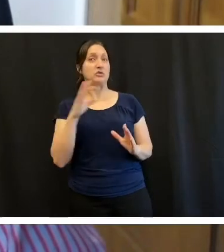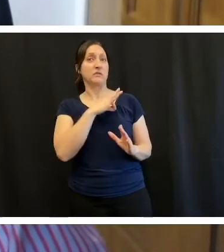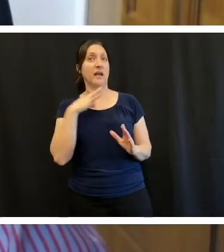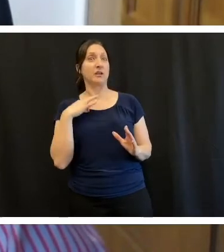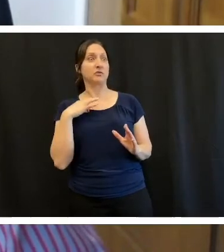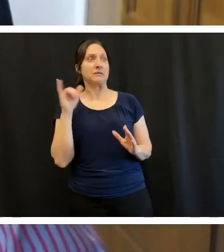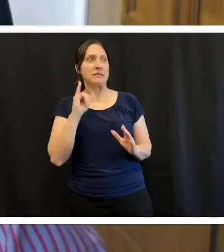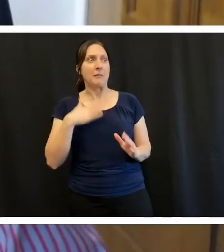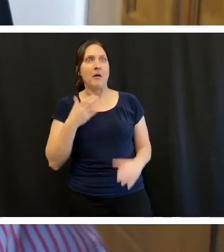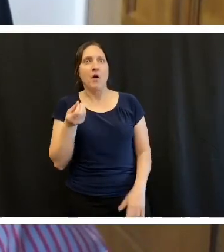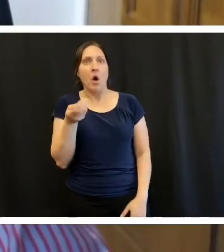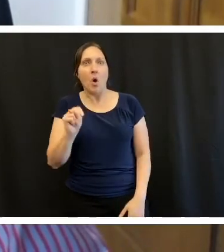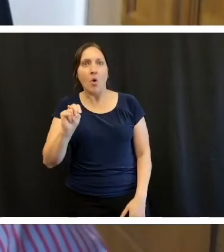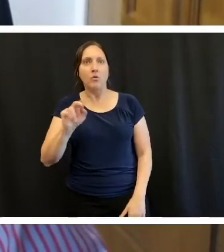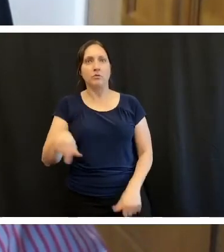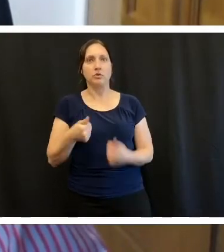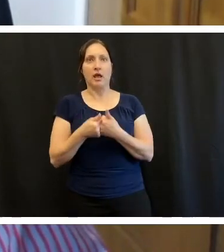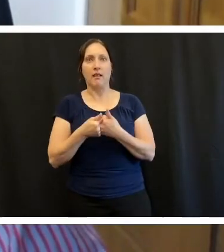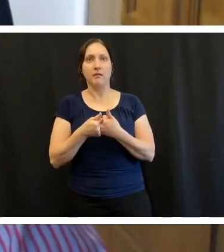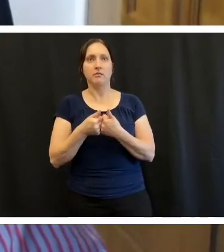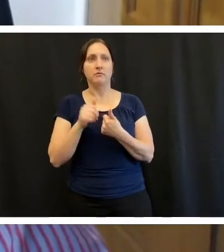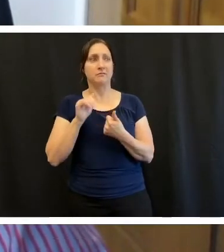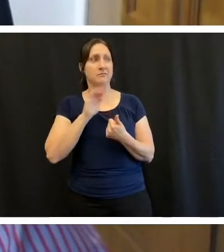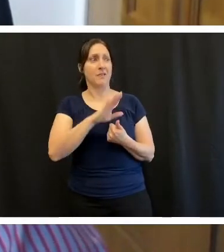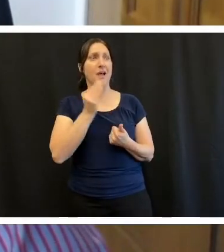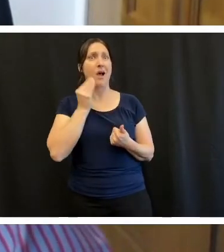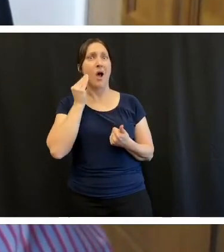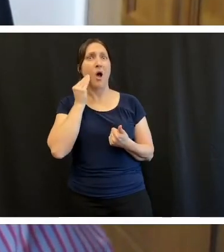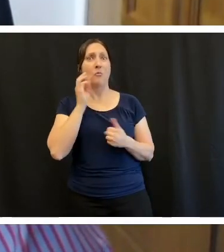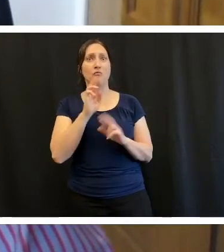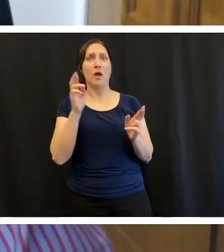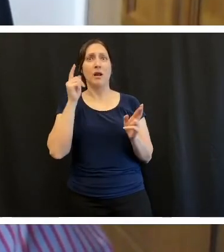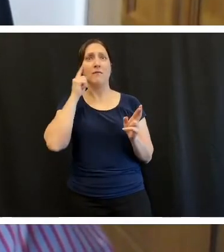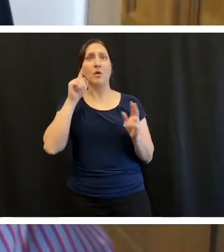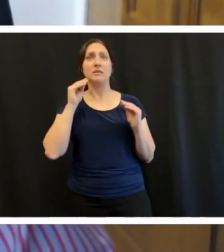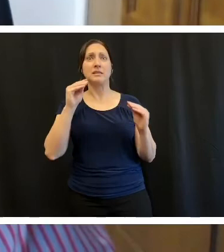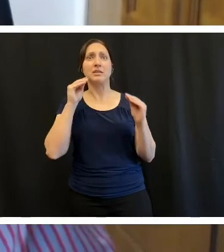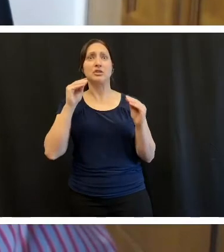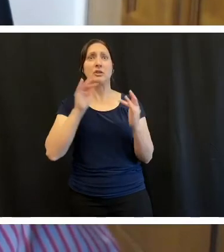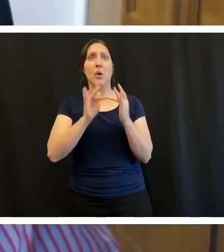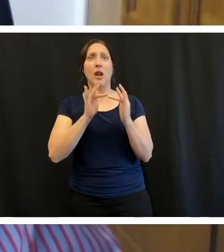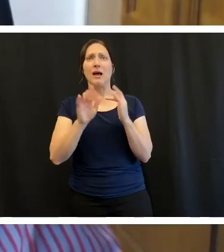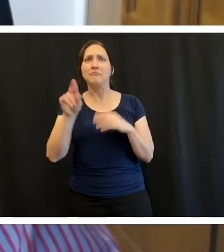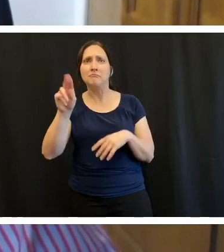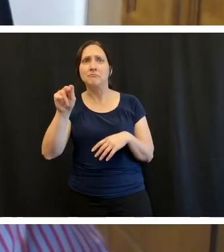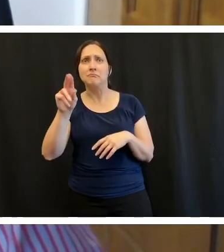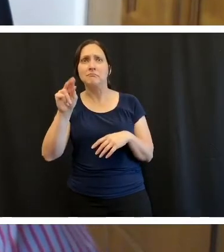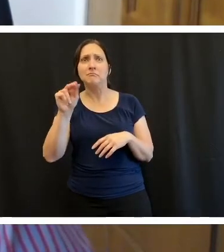in their own home environment, and some of them are, obviously, concerned about their own social distancing.